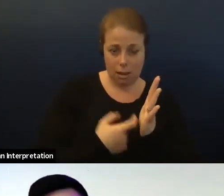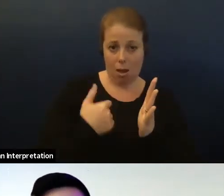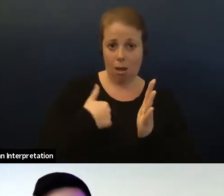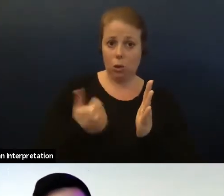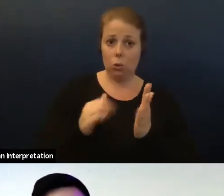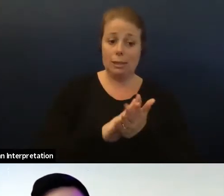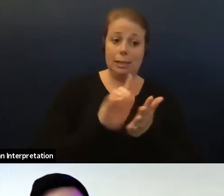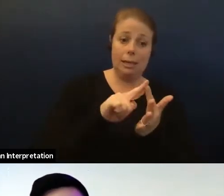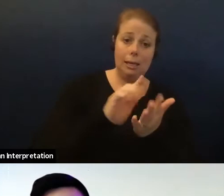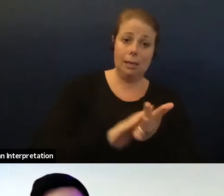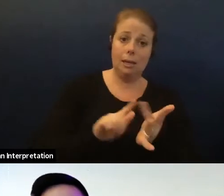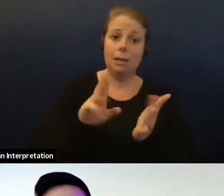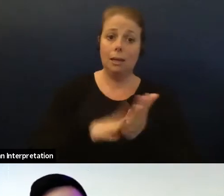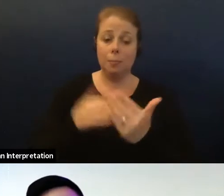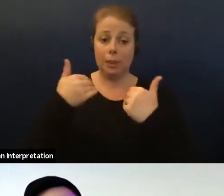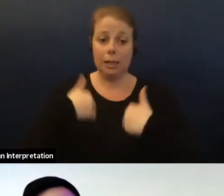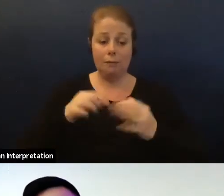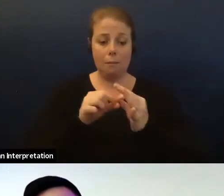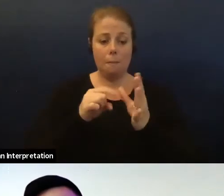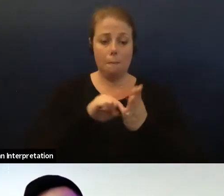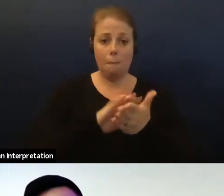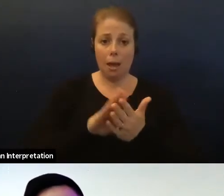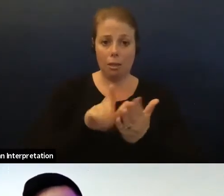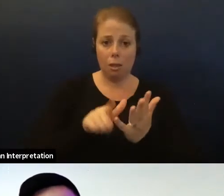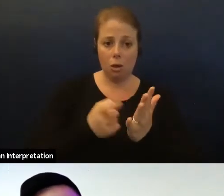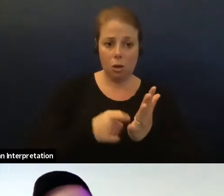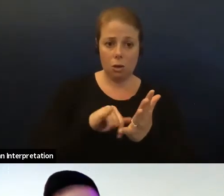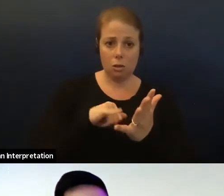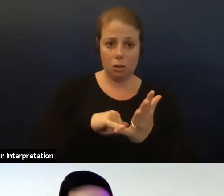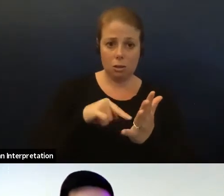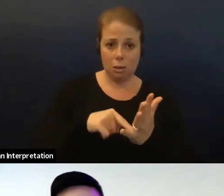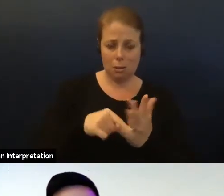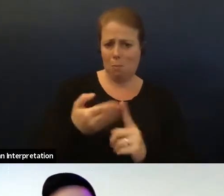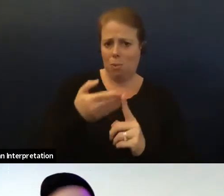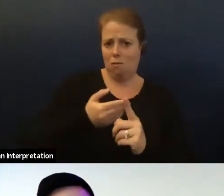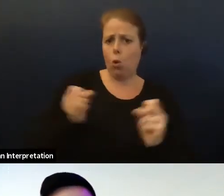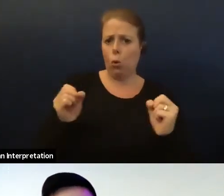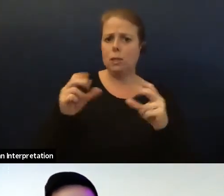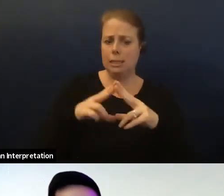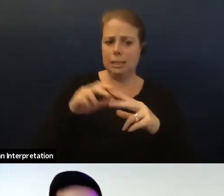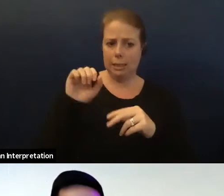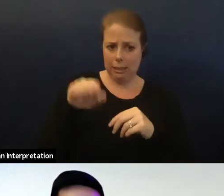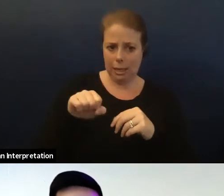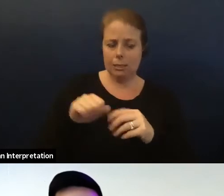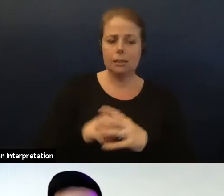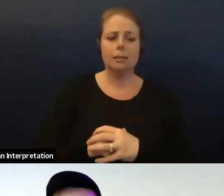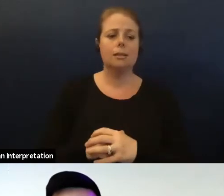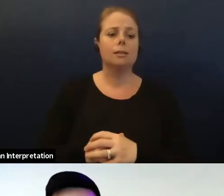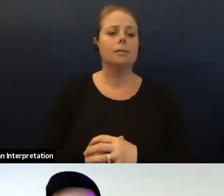I was previously based in Sydney, in southern New South Wales specifically and being a part